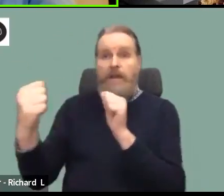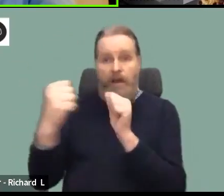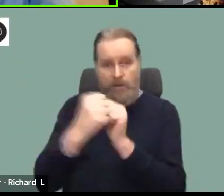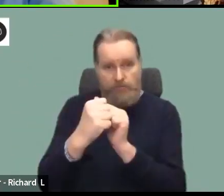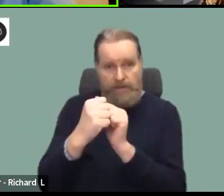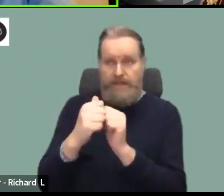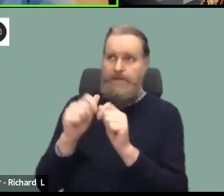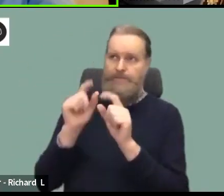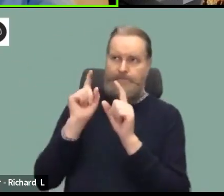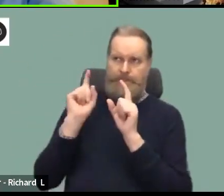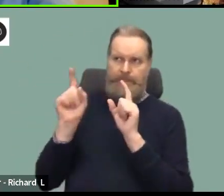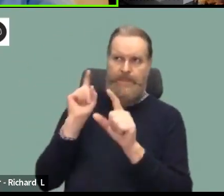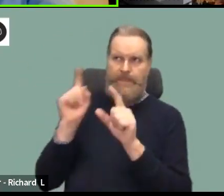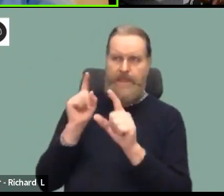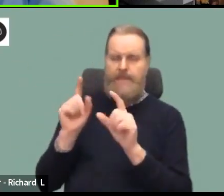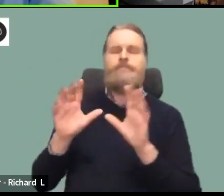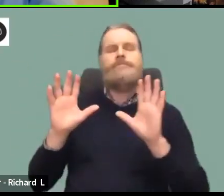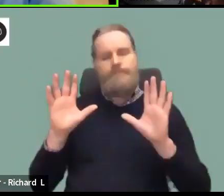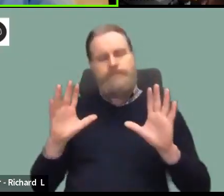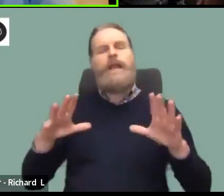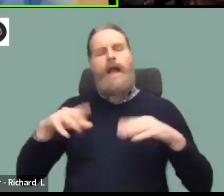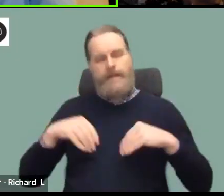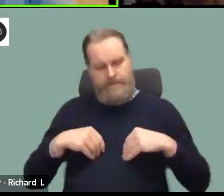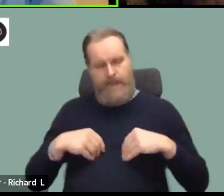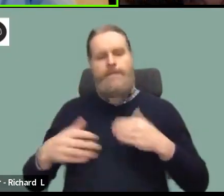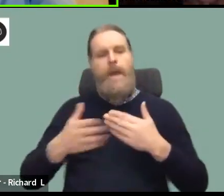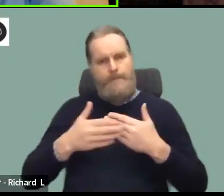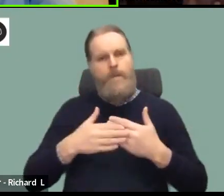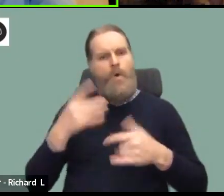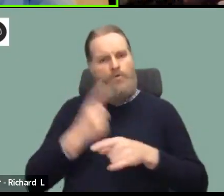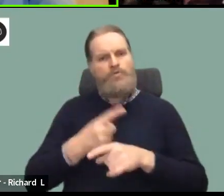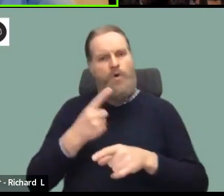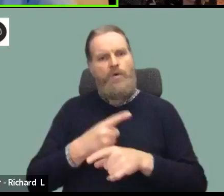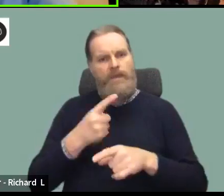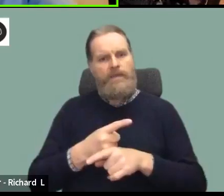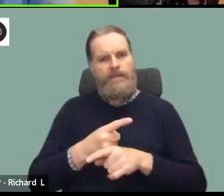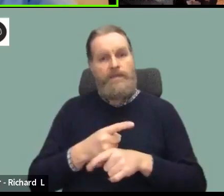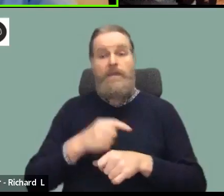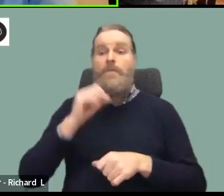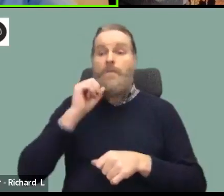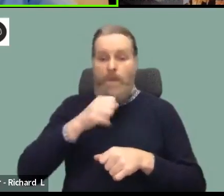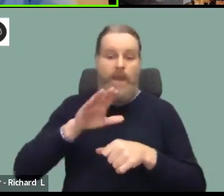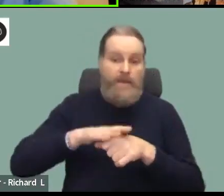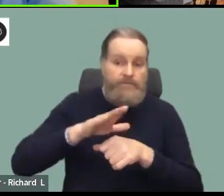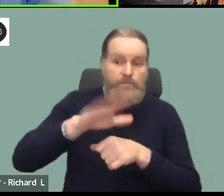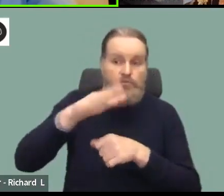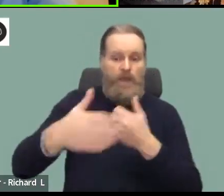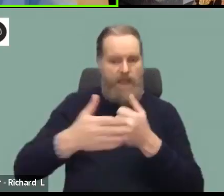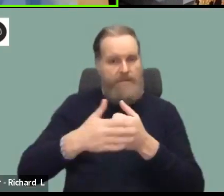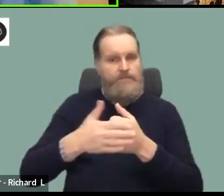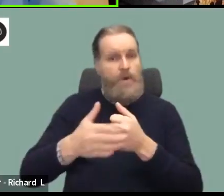There's hard to be an Excel There's hard to be an acceptance that there needs to be further talk. talks, and the day talks, and the door is remaining open talks, and the door is remaining